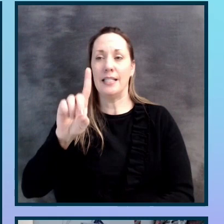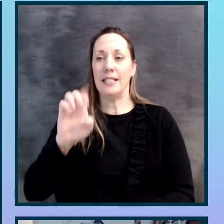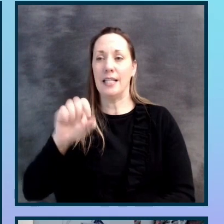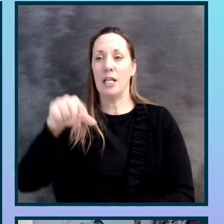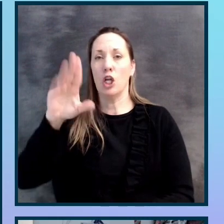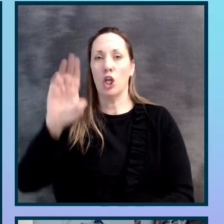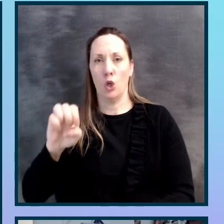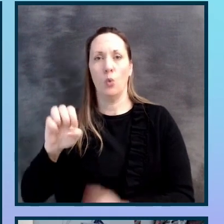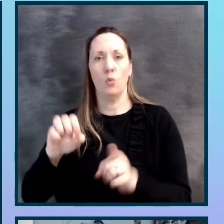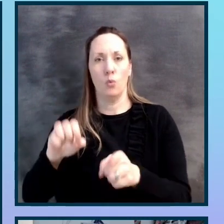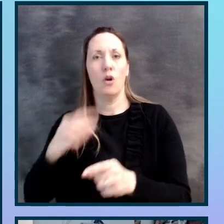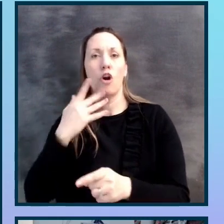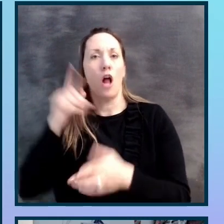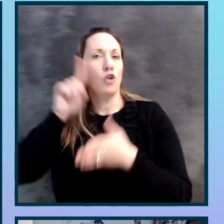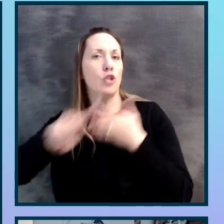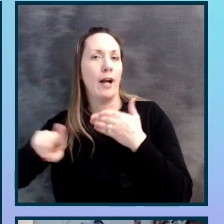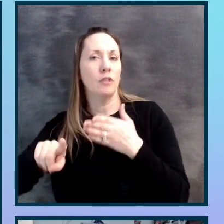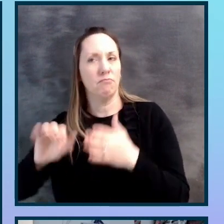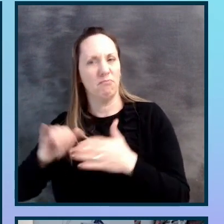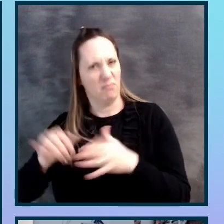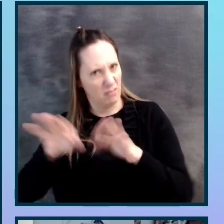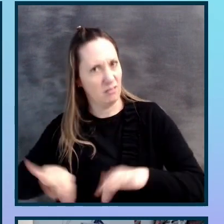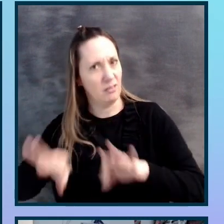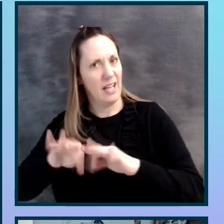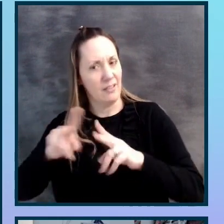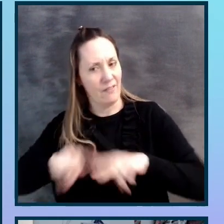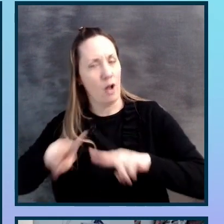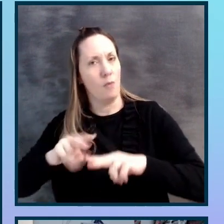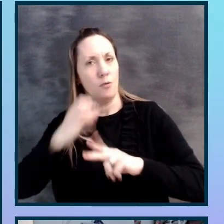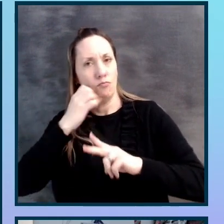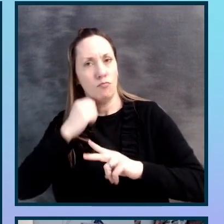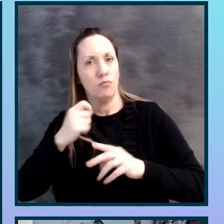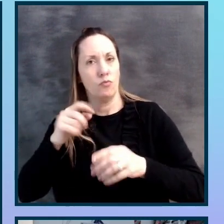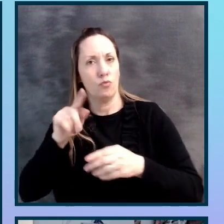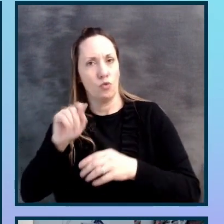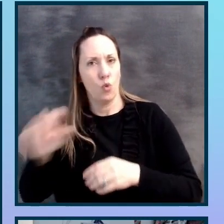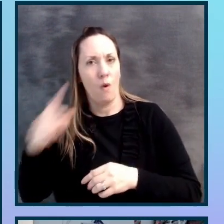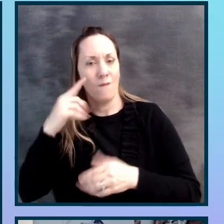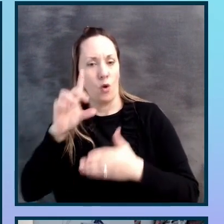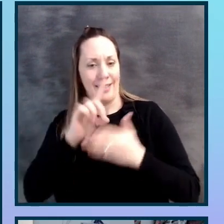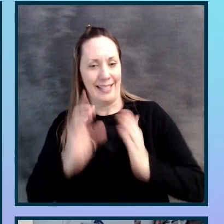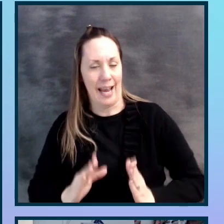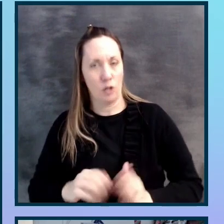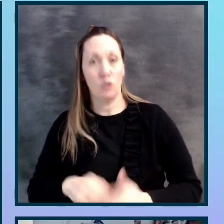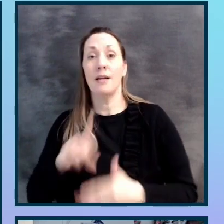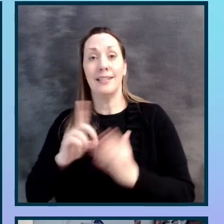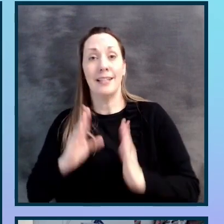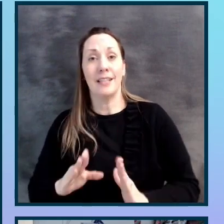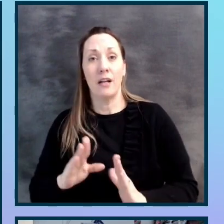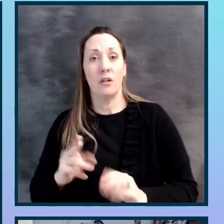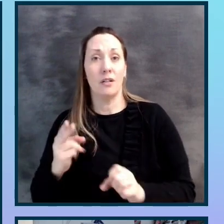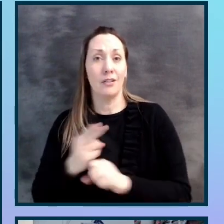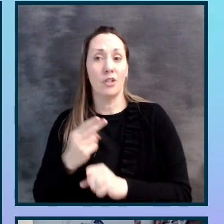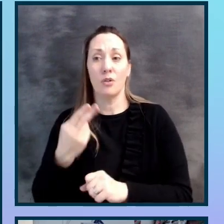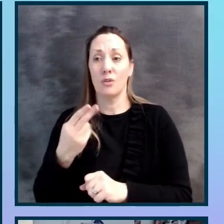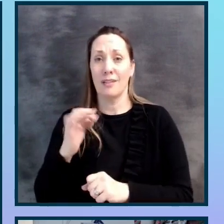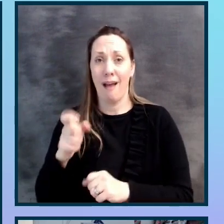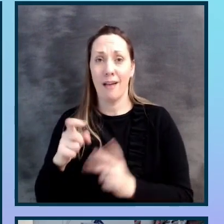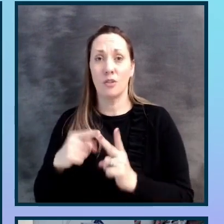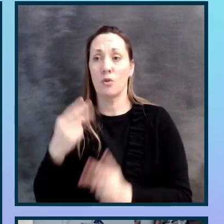Color checkers are an invaluable tool for designers, are invaluable tools for designers. Designers can input a hex or RGB color value